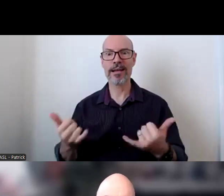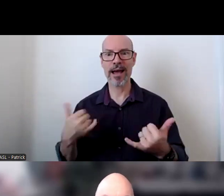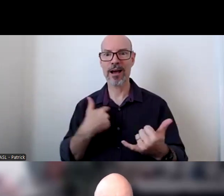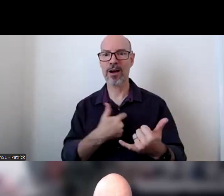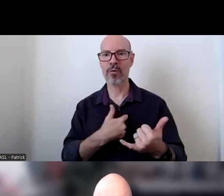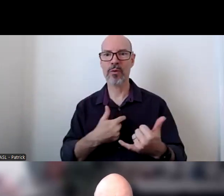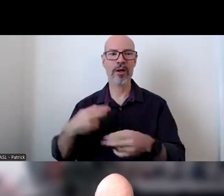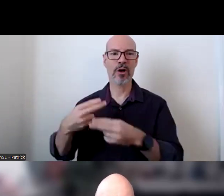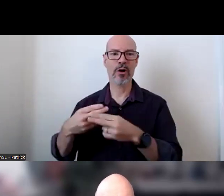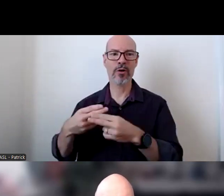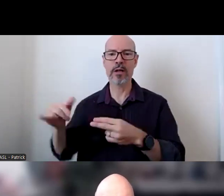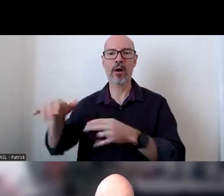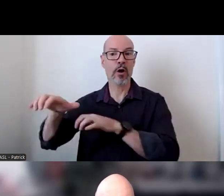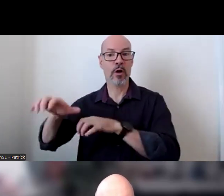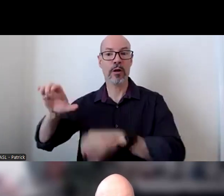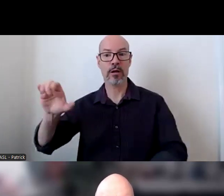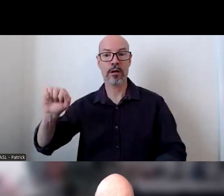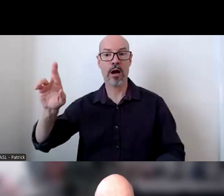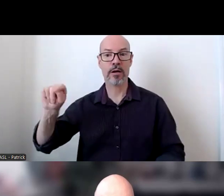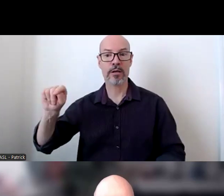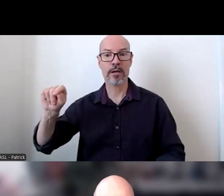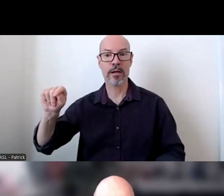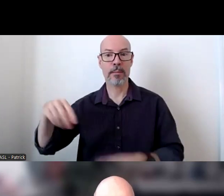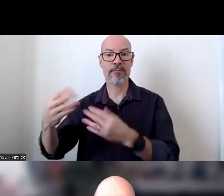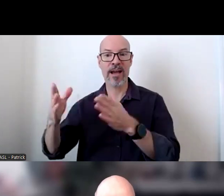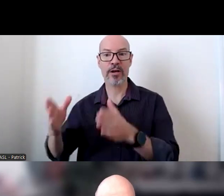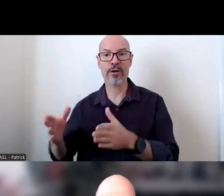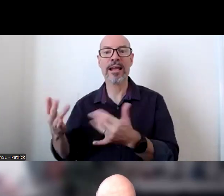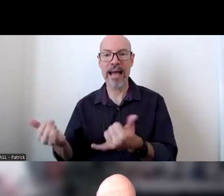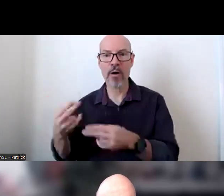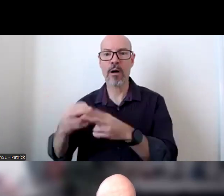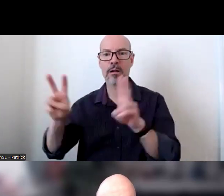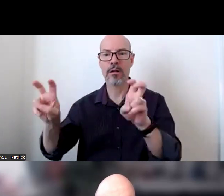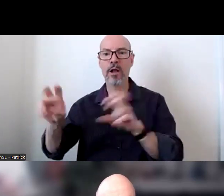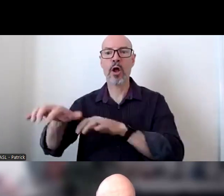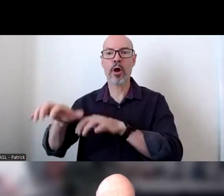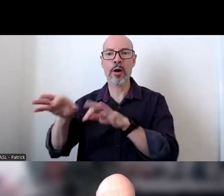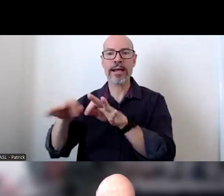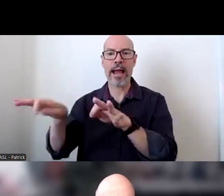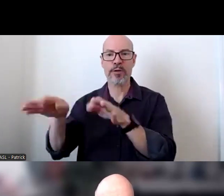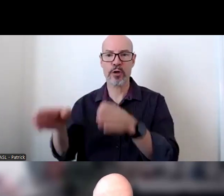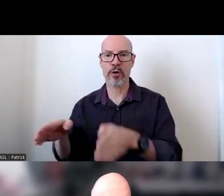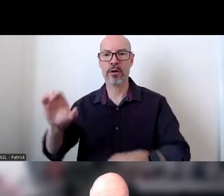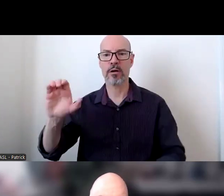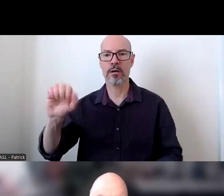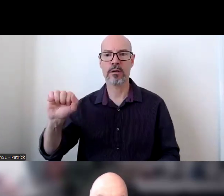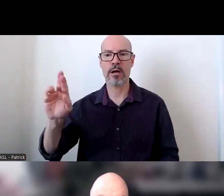We are now starting to call -- well, they are now starting to call themselves CART Captioner